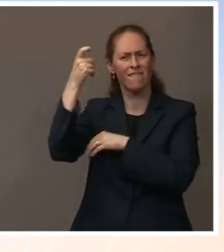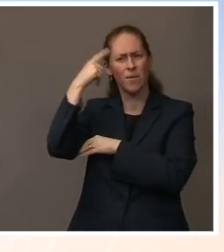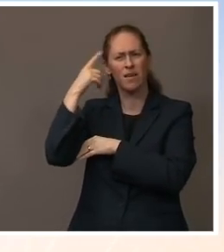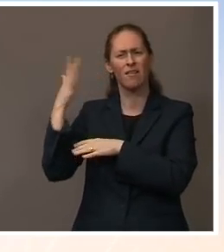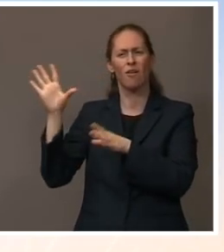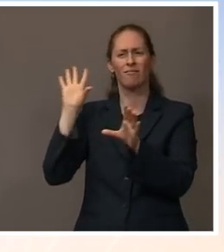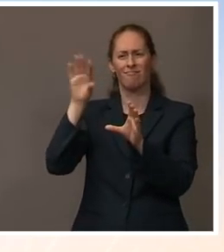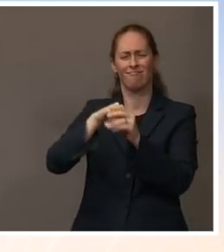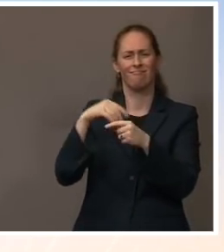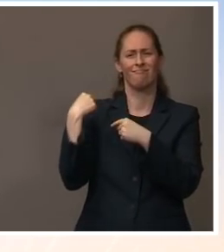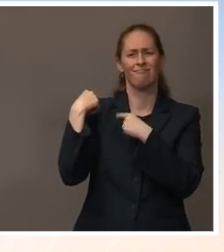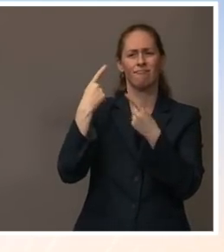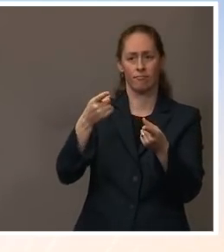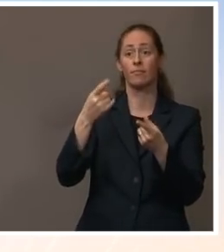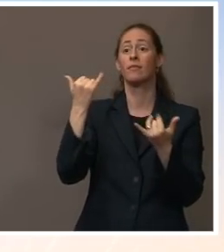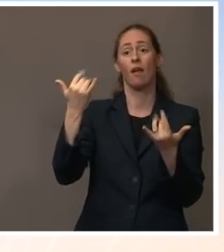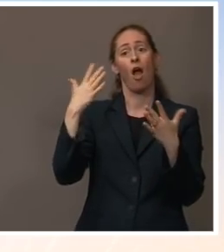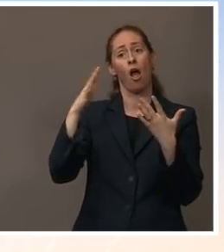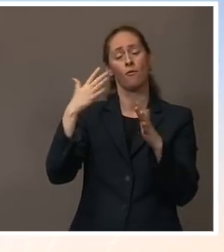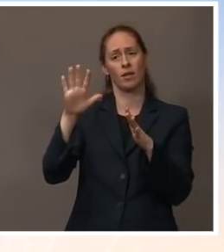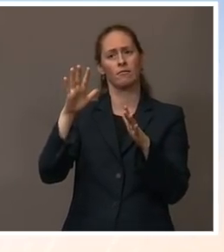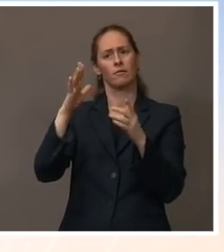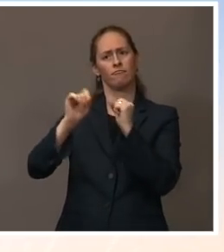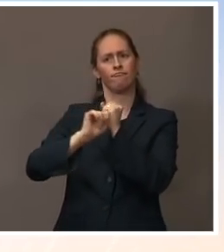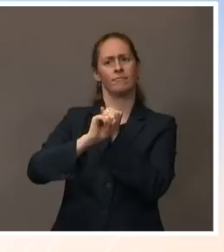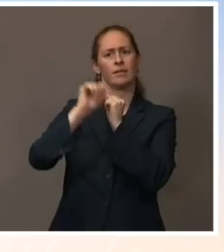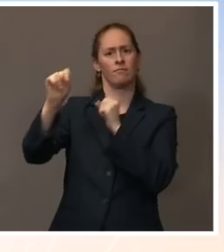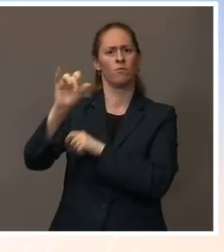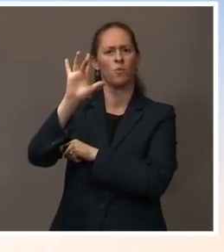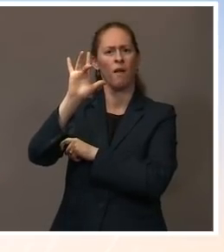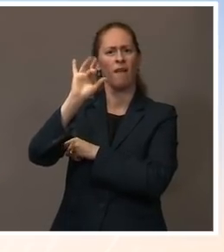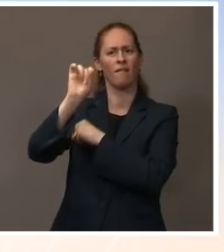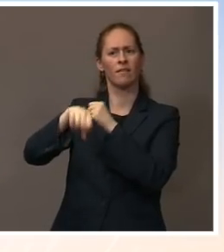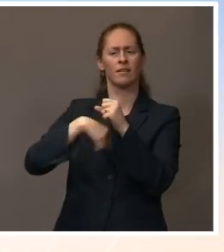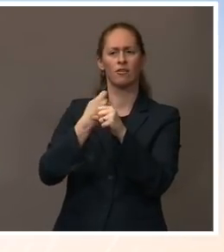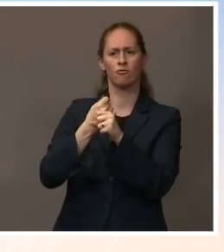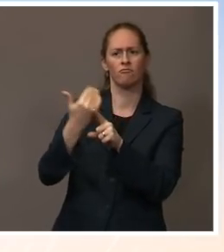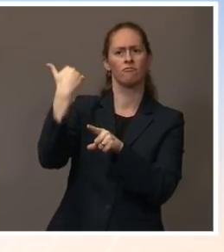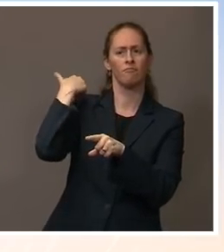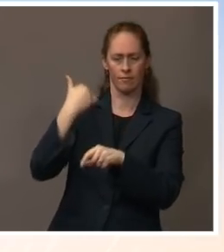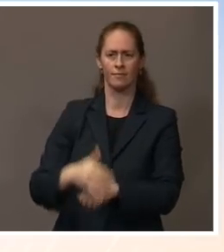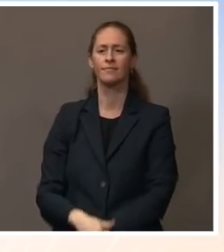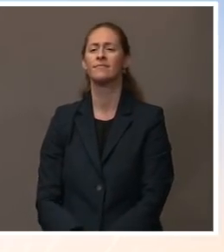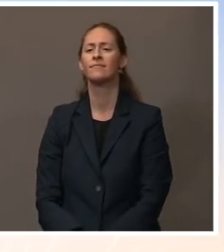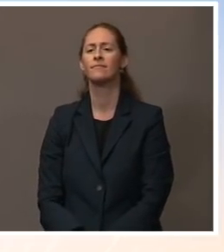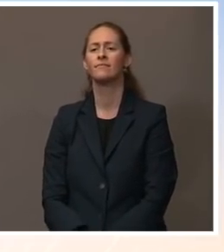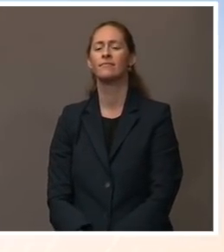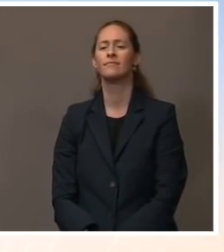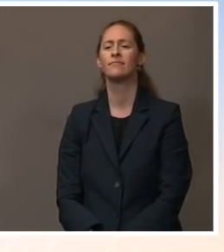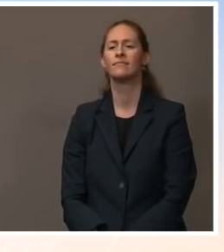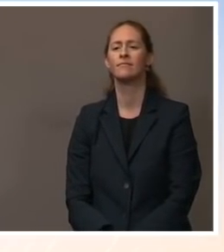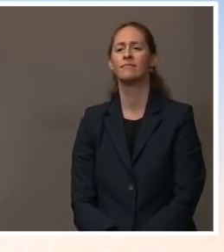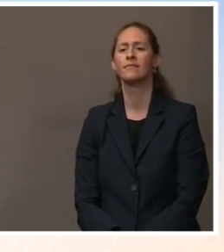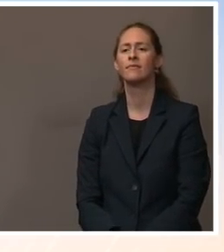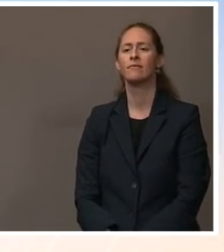of the Voting Rights Act -- when, I would note, Strom Thurmond chaired the committee. So that was quite a time to live through.